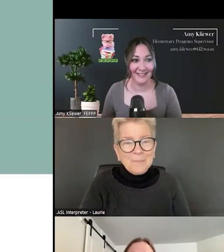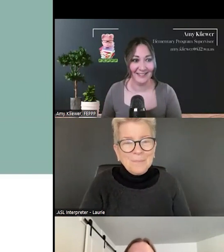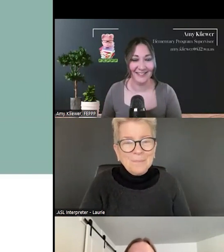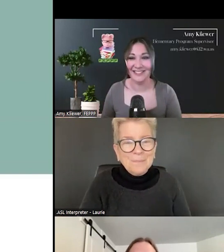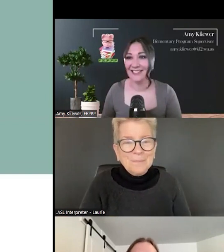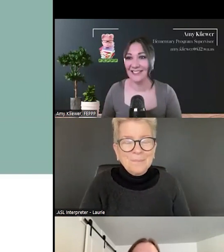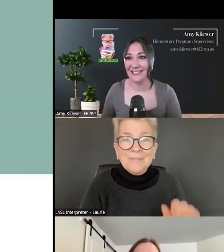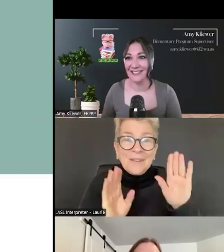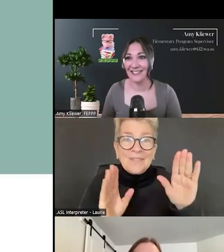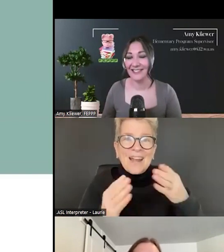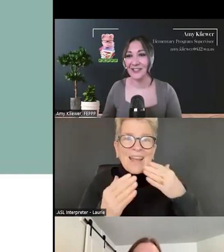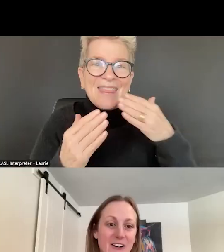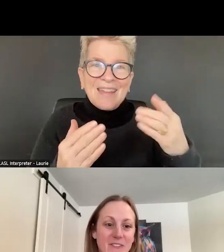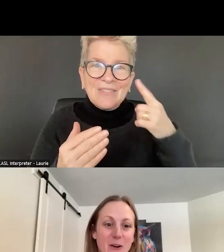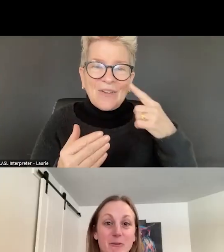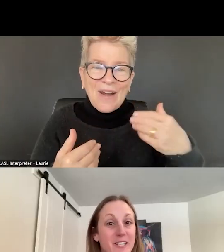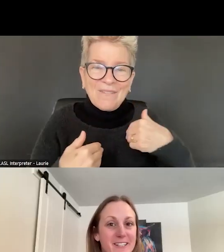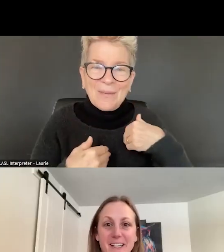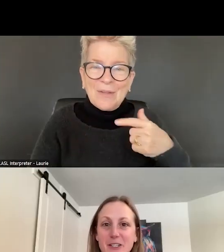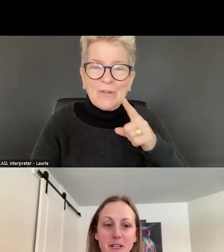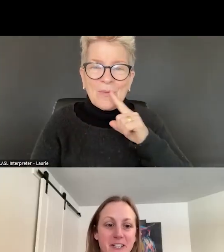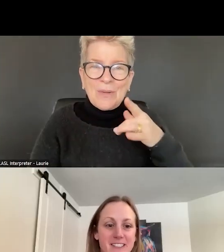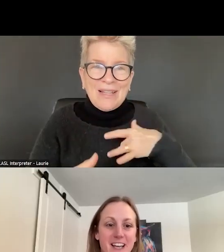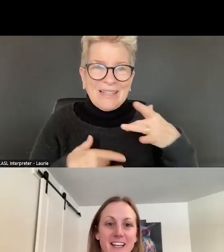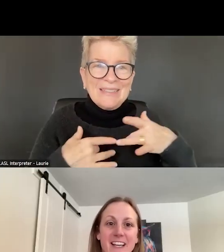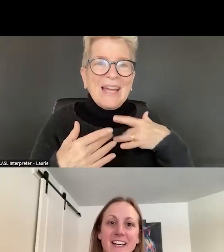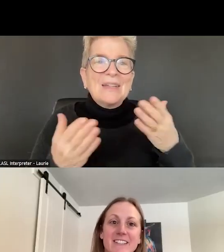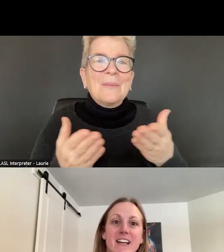Great, thank you so much for having me. I'm really excited to be here today and to kind